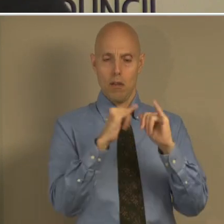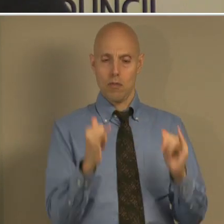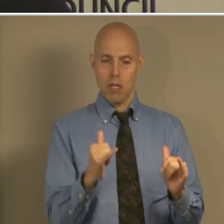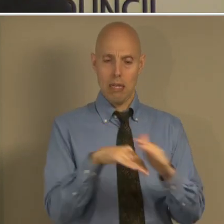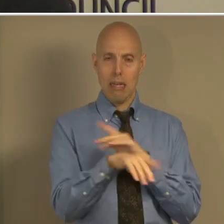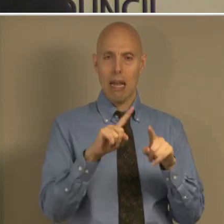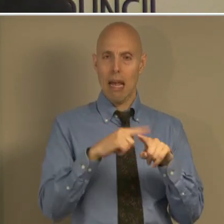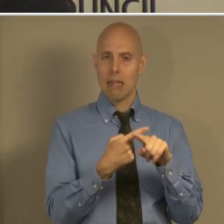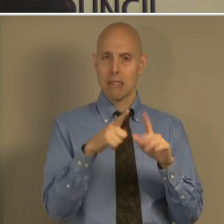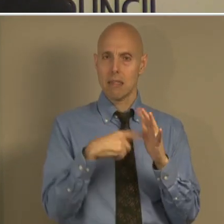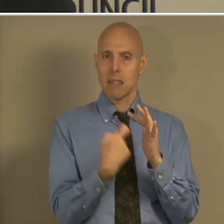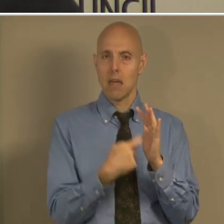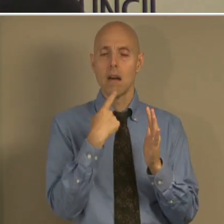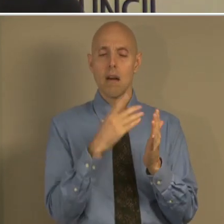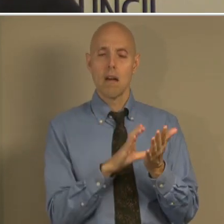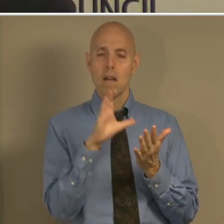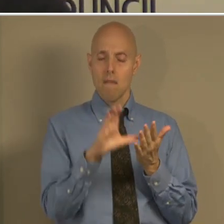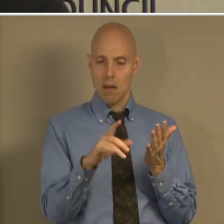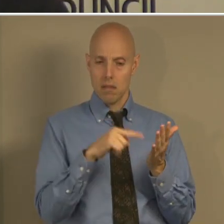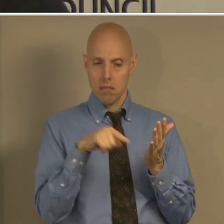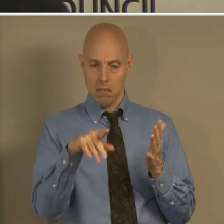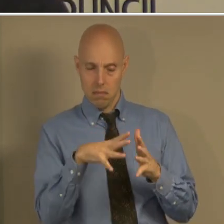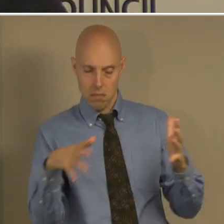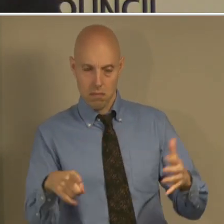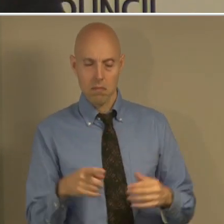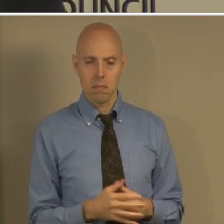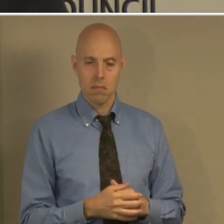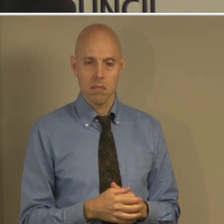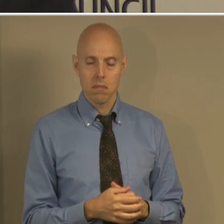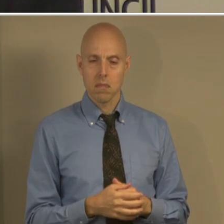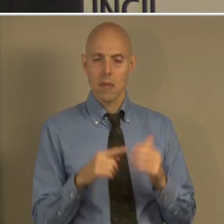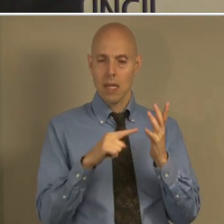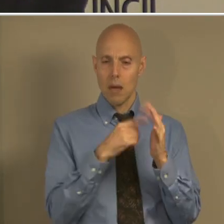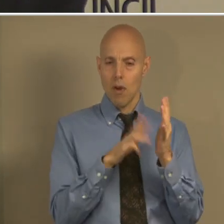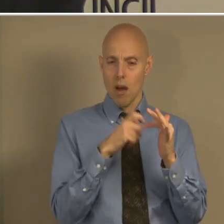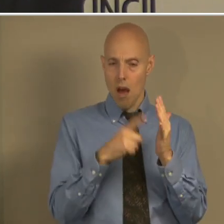We've increased funding to Akram Khan to extend his ambitions. We've got more innovation promised